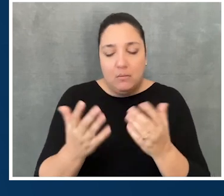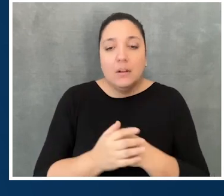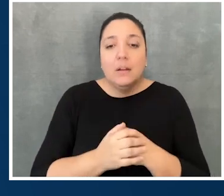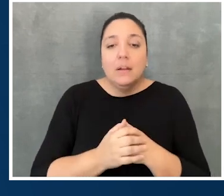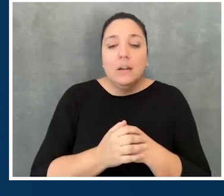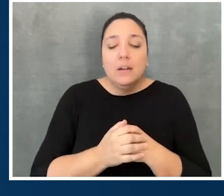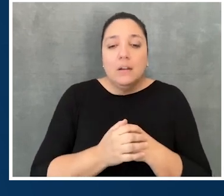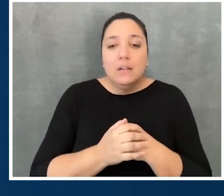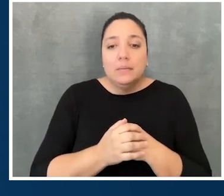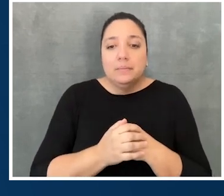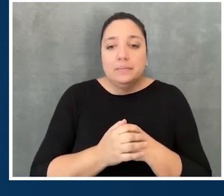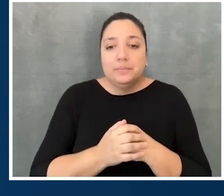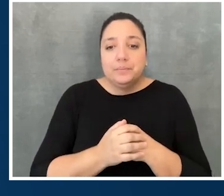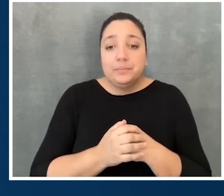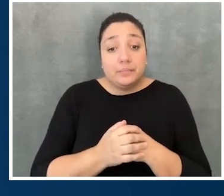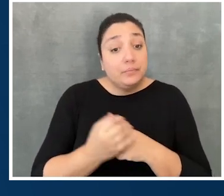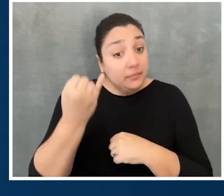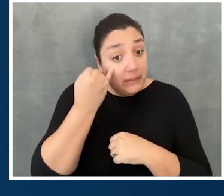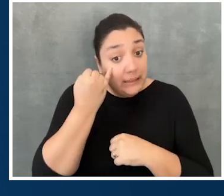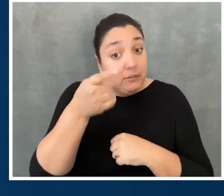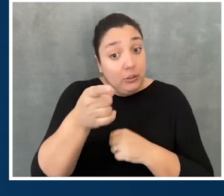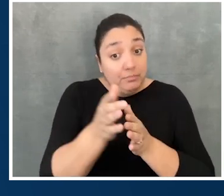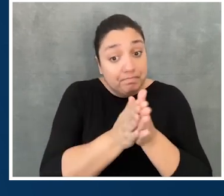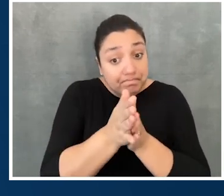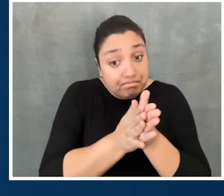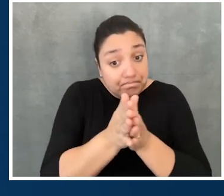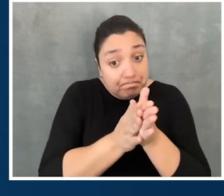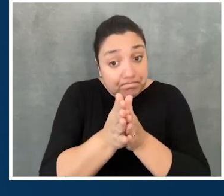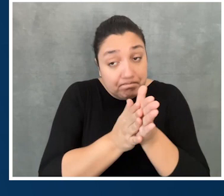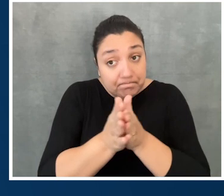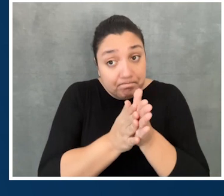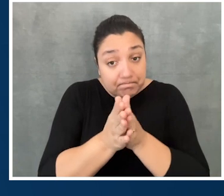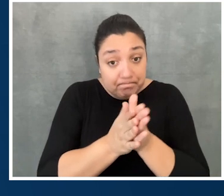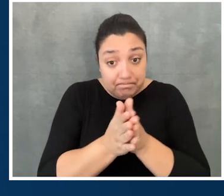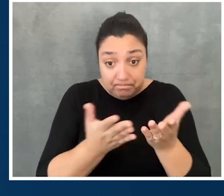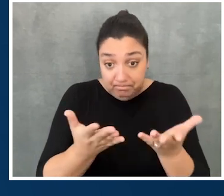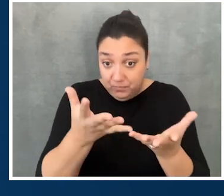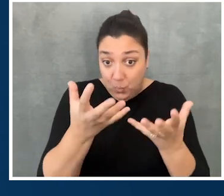So if people are interested in participating in that,